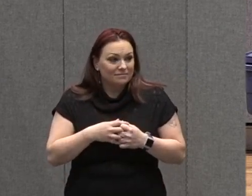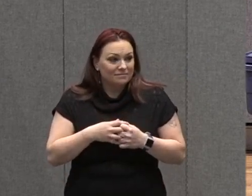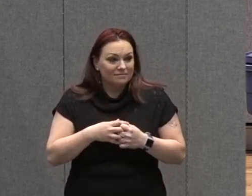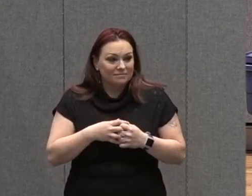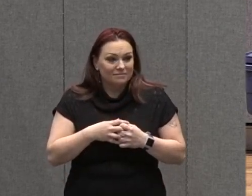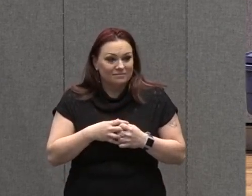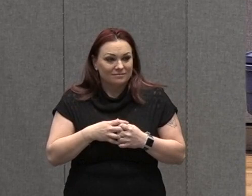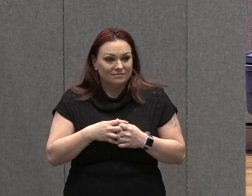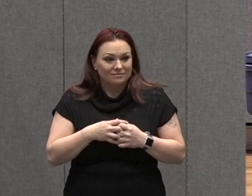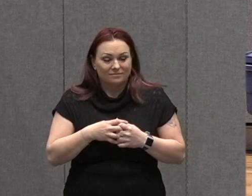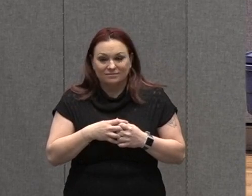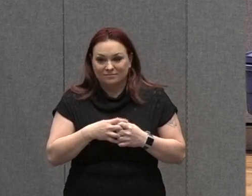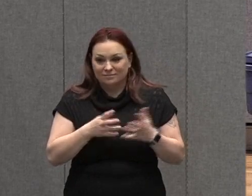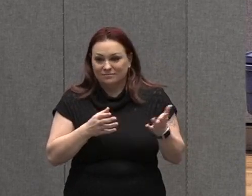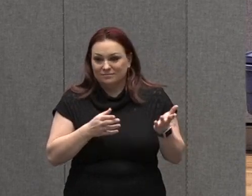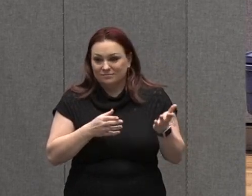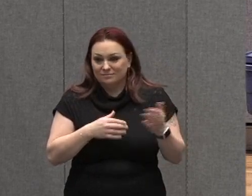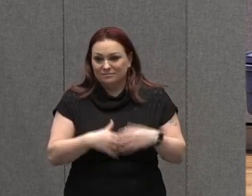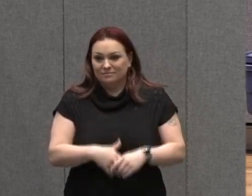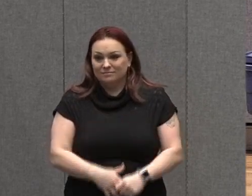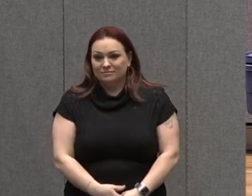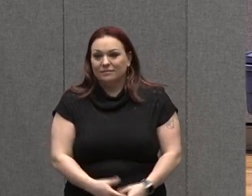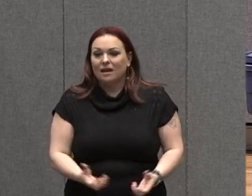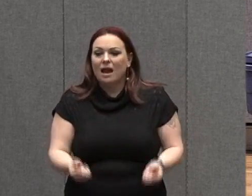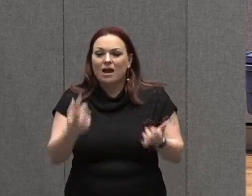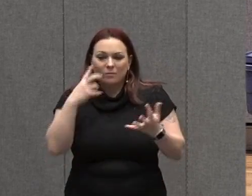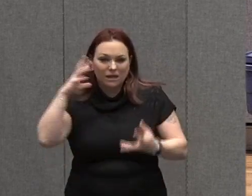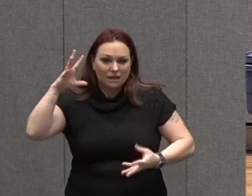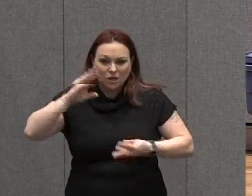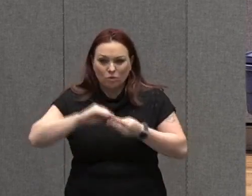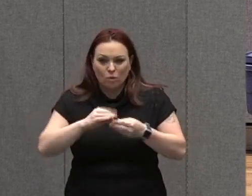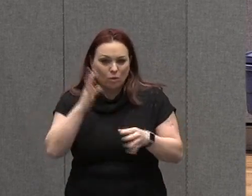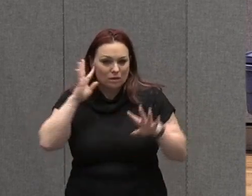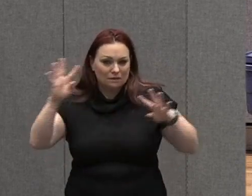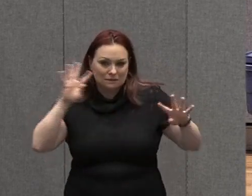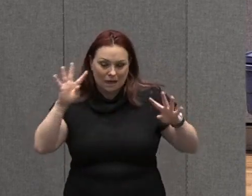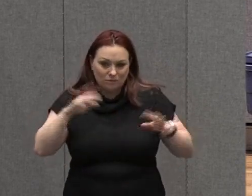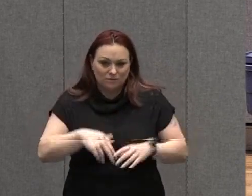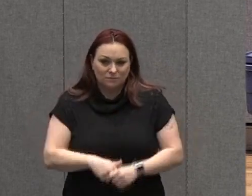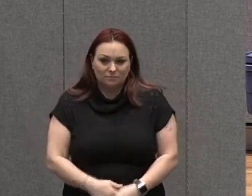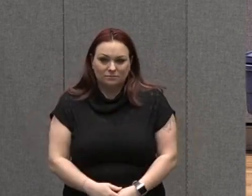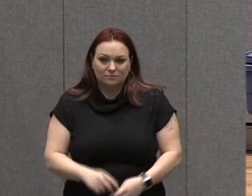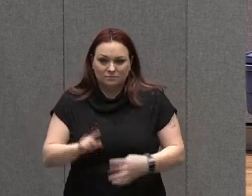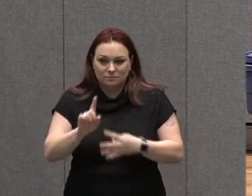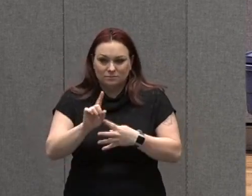Taka-tika. How many sounds is that? Four. Cuatro.